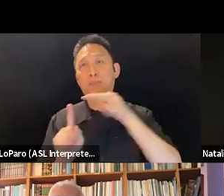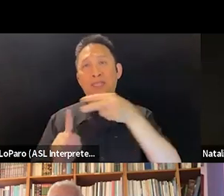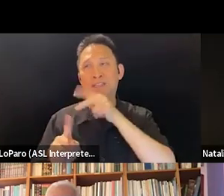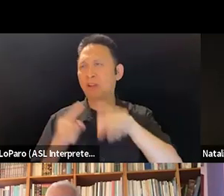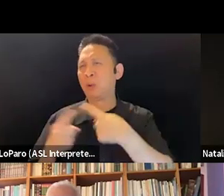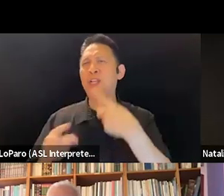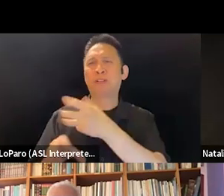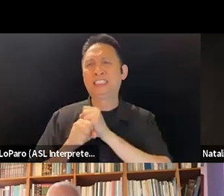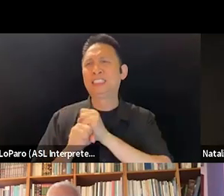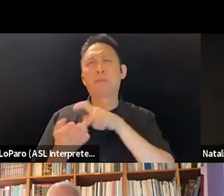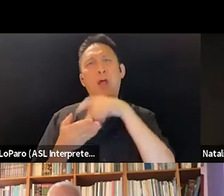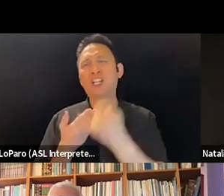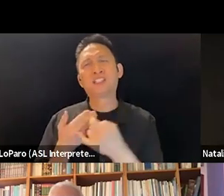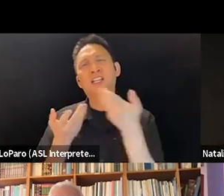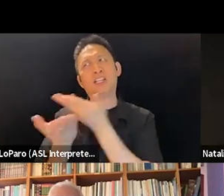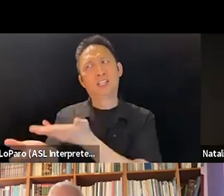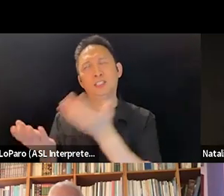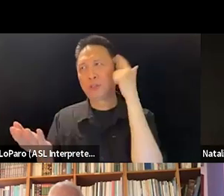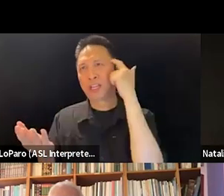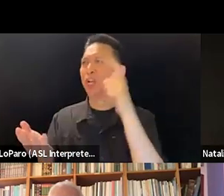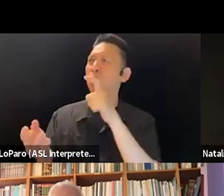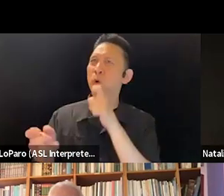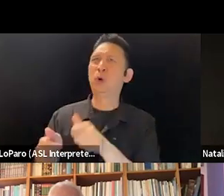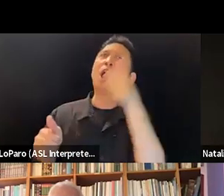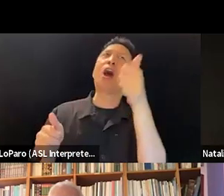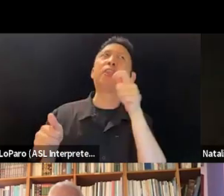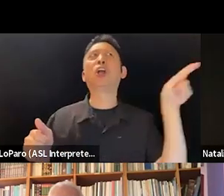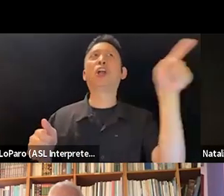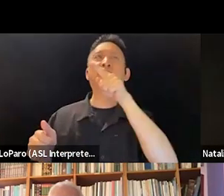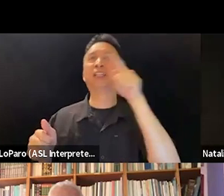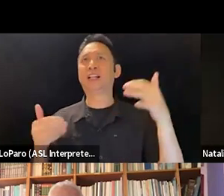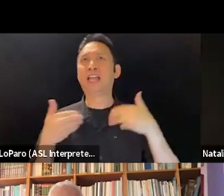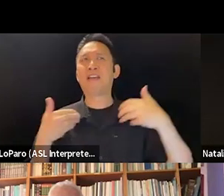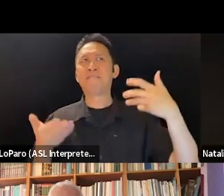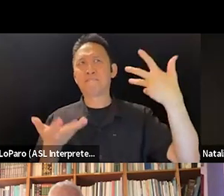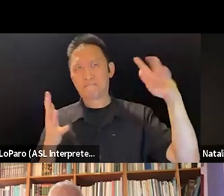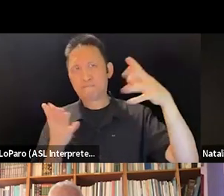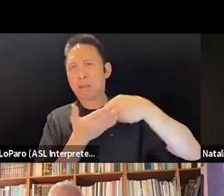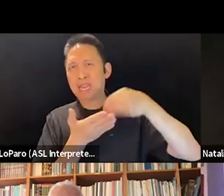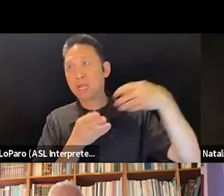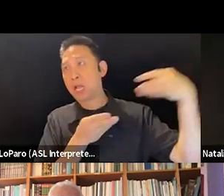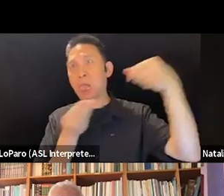do you ever think of who are the other people that have financed, who's involved already in the project?